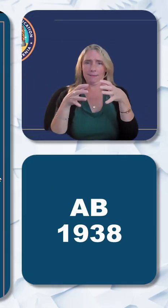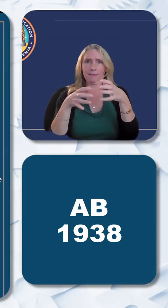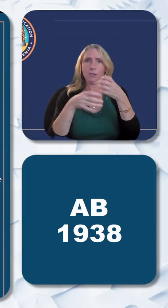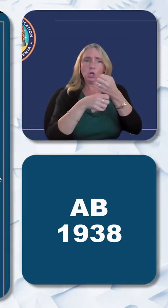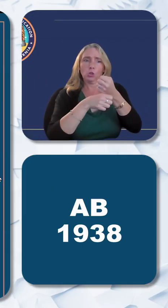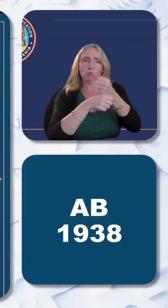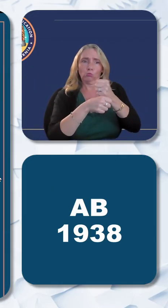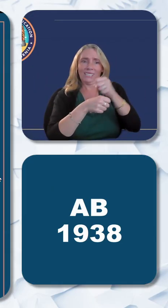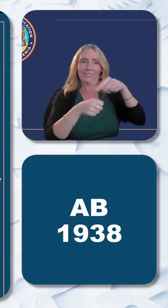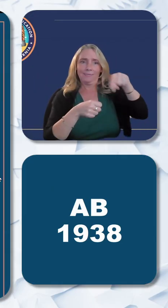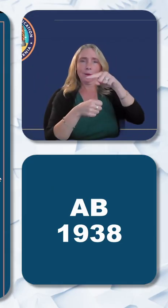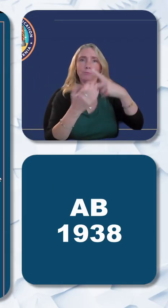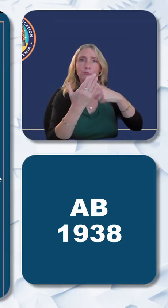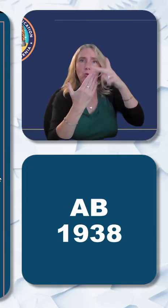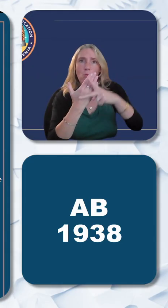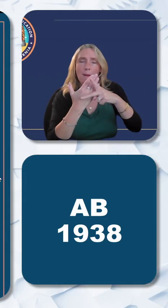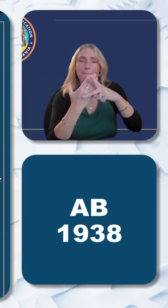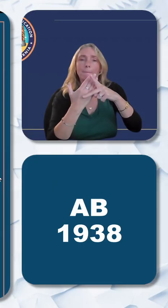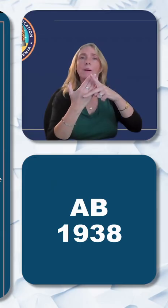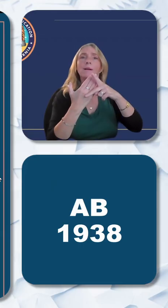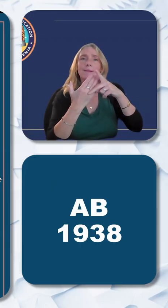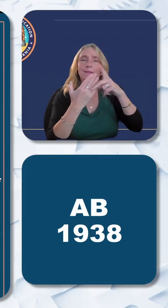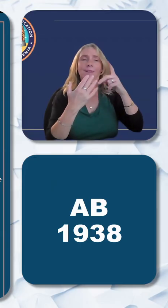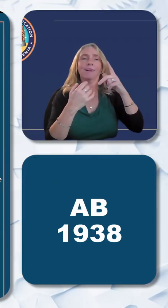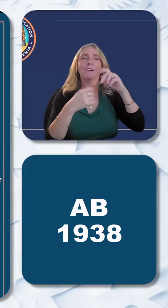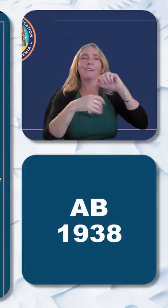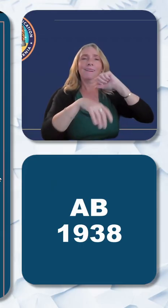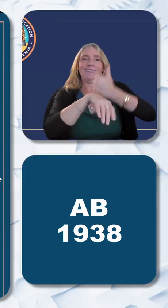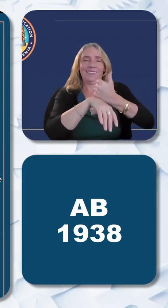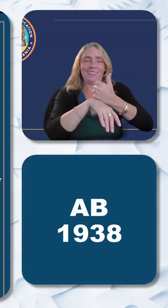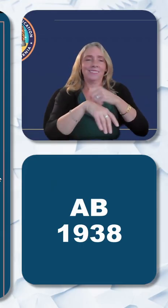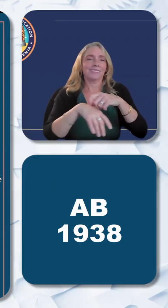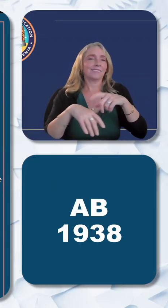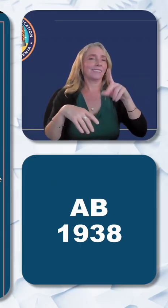Instead of having those students isolated in these other schools, they would bring